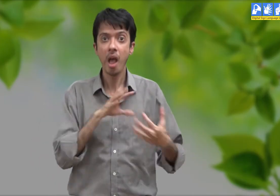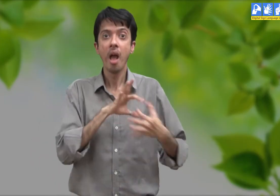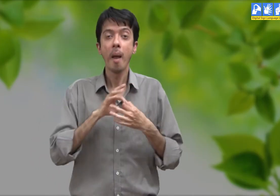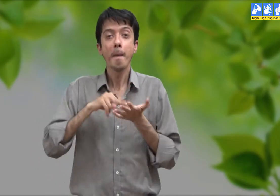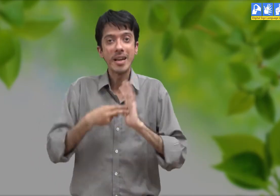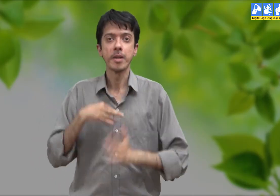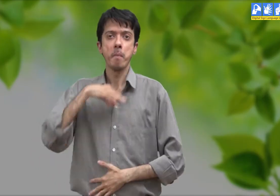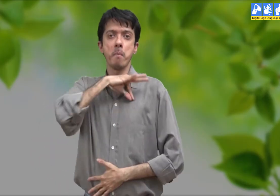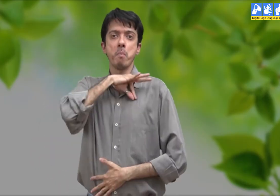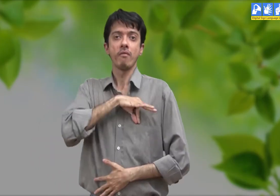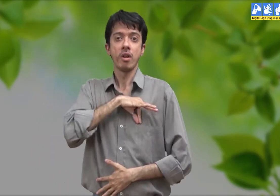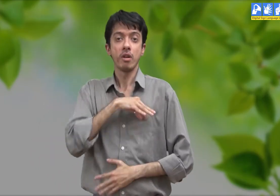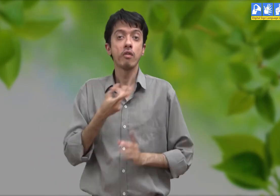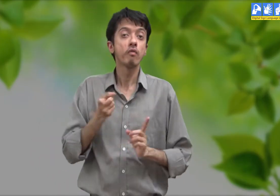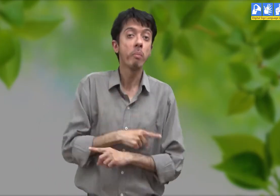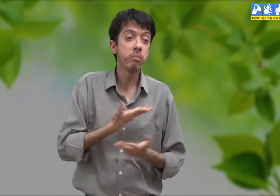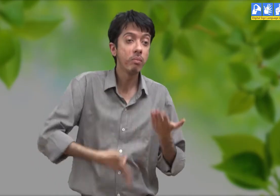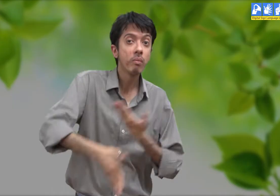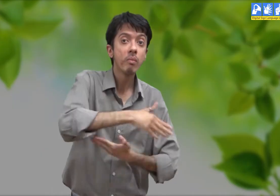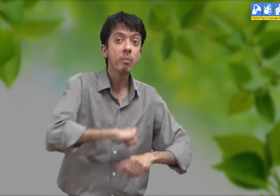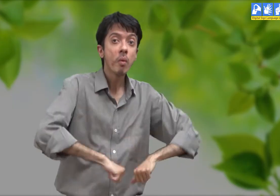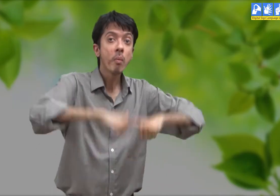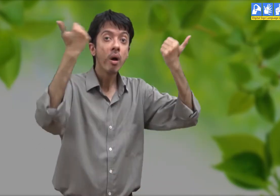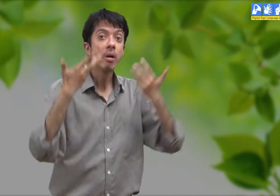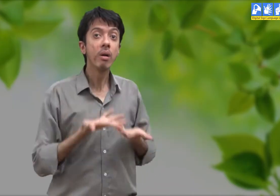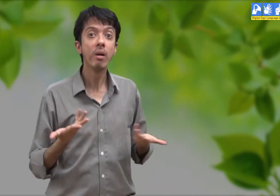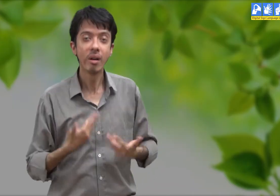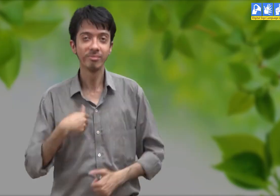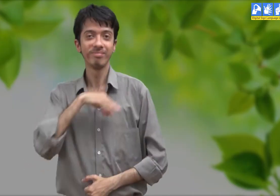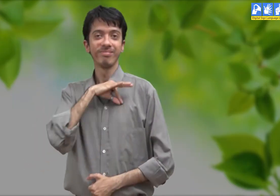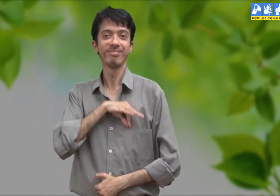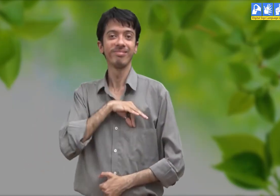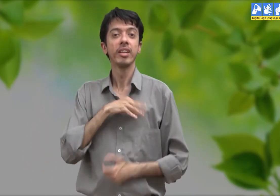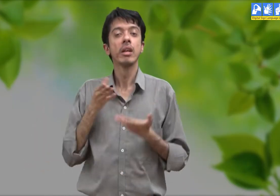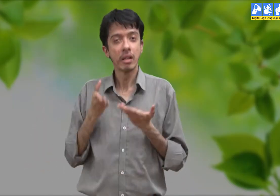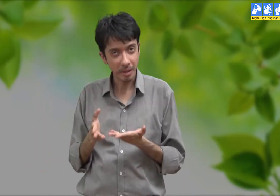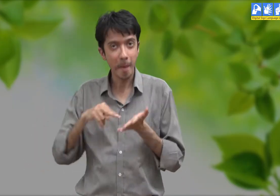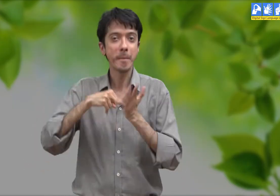Hence, even though when we look at the school we always presume that the stakeholders are just the students and the parents.